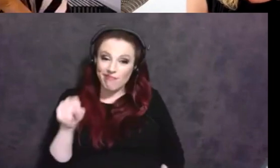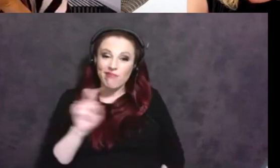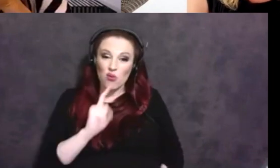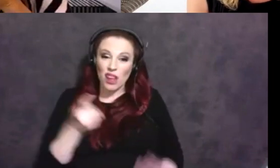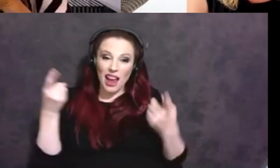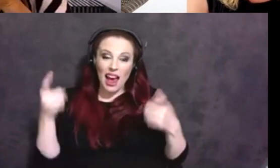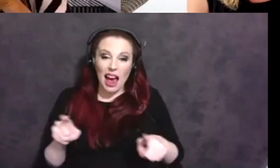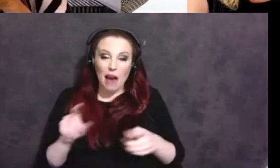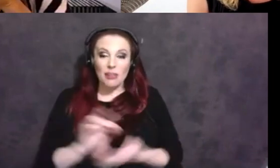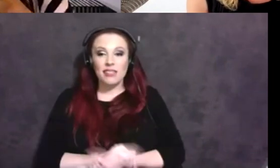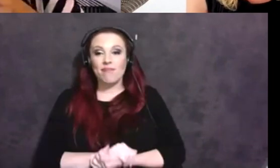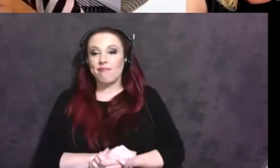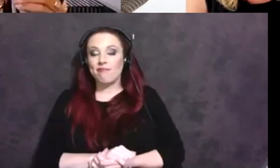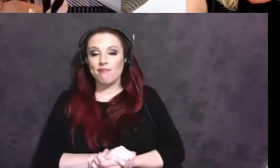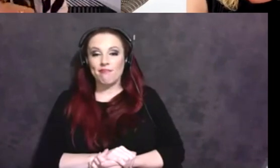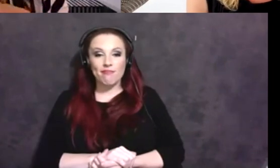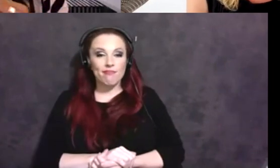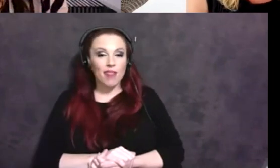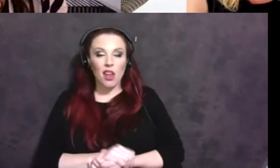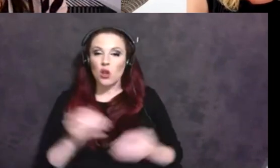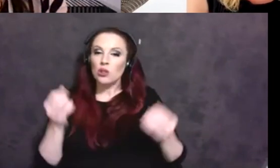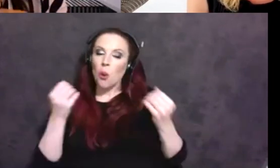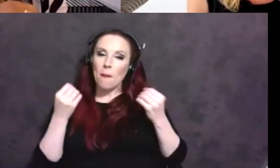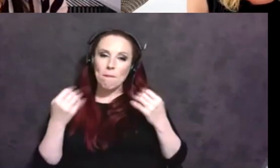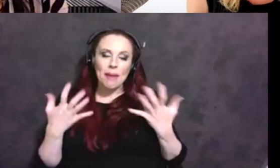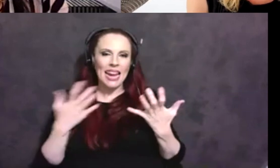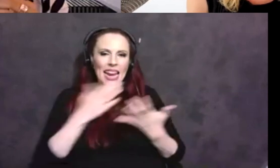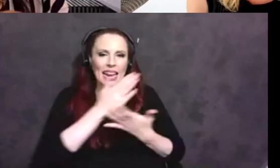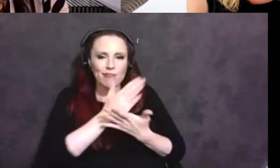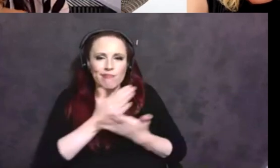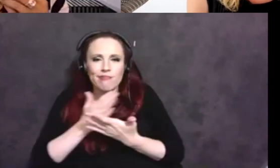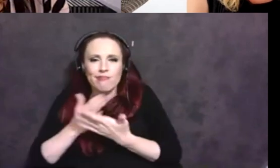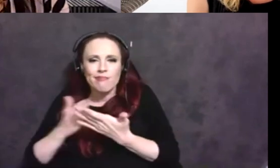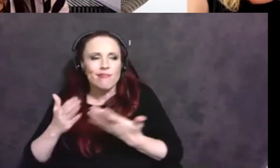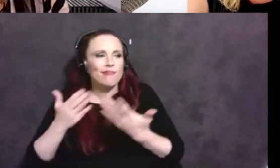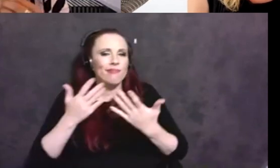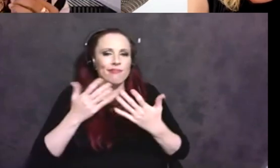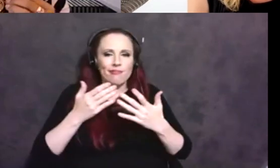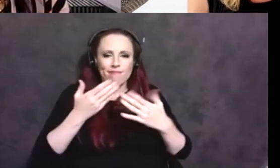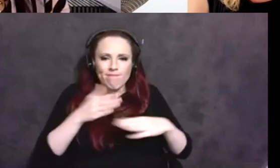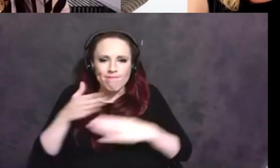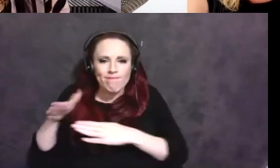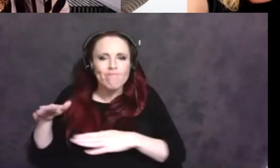another planet. I am on planet COVID. I am like is this happening. Yes, it is happening.